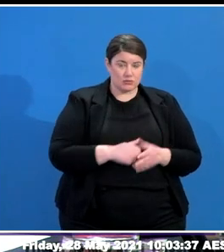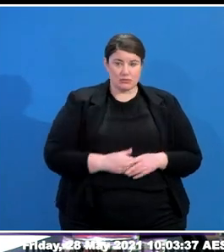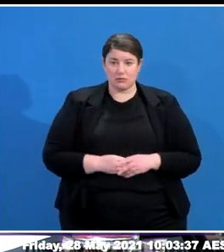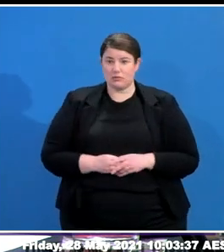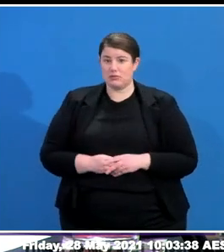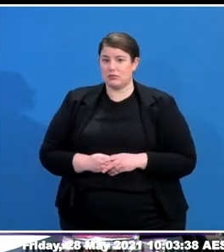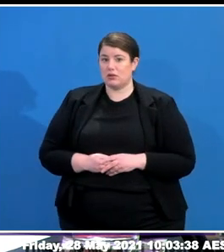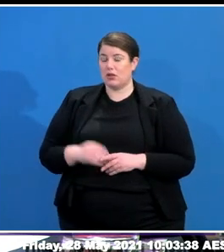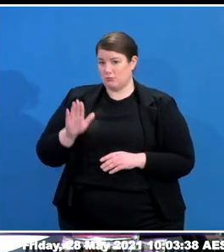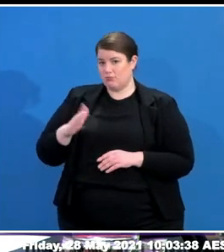I would need to read it, please.